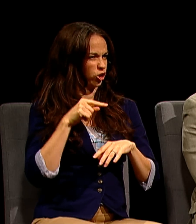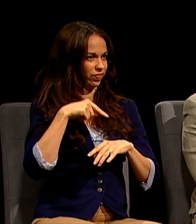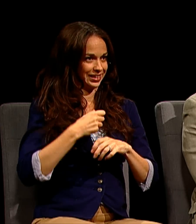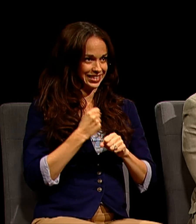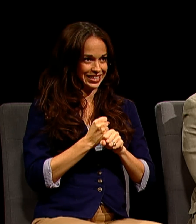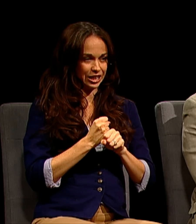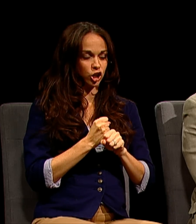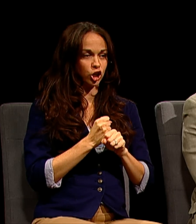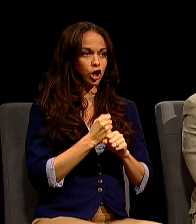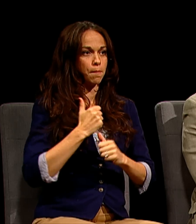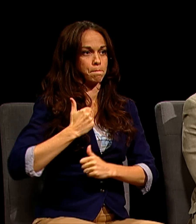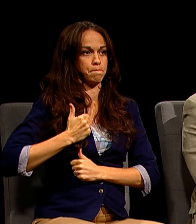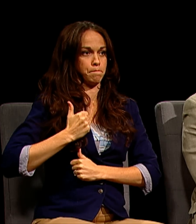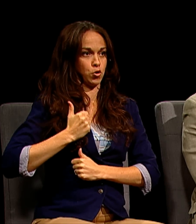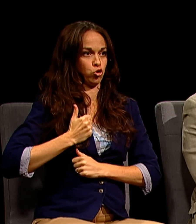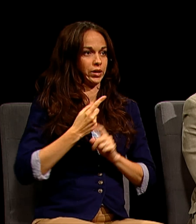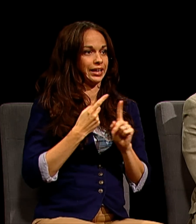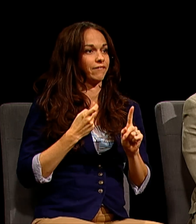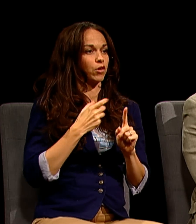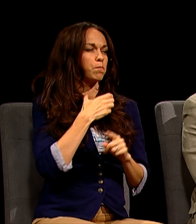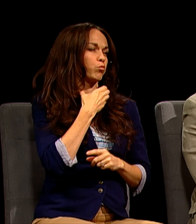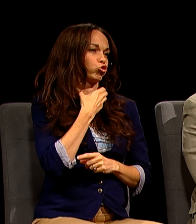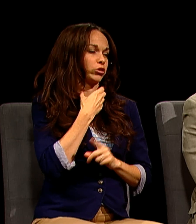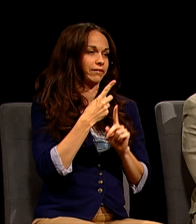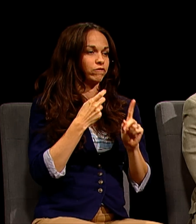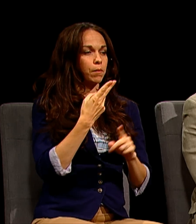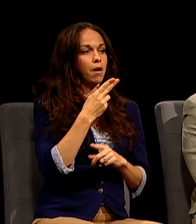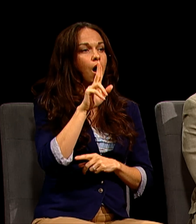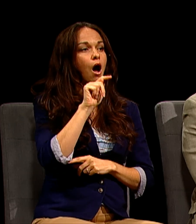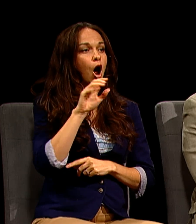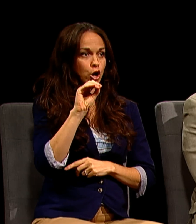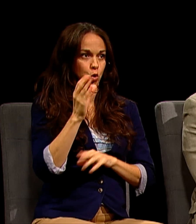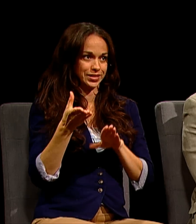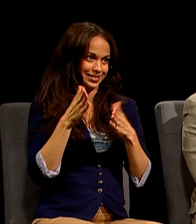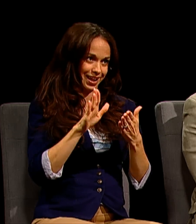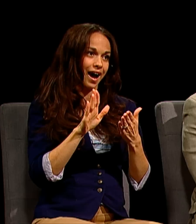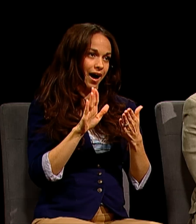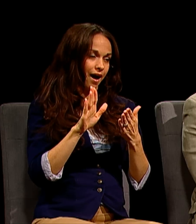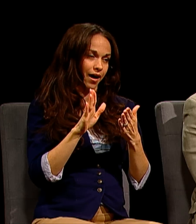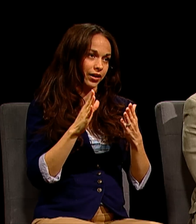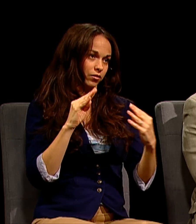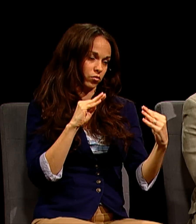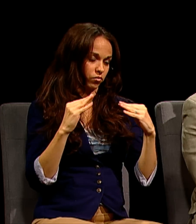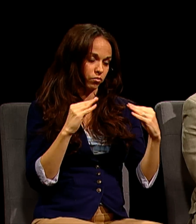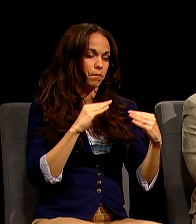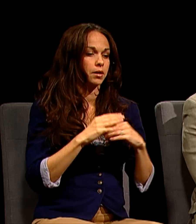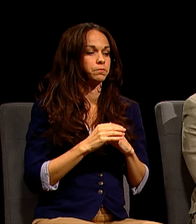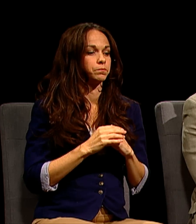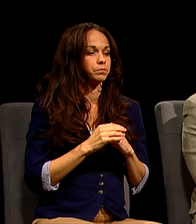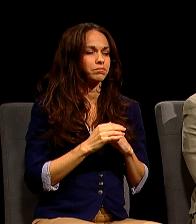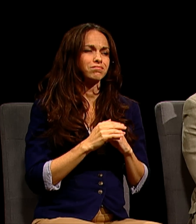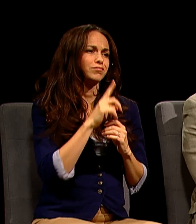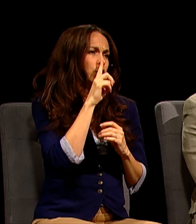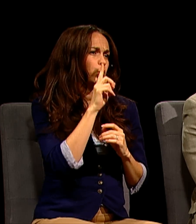Hutto who had died overseas in combat. It really was just a small story about his family, was